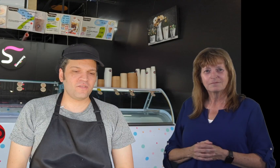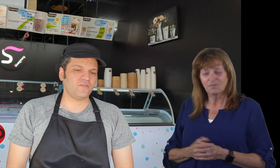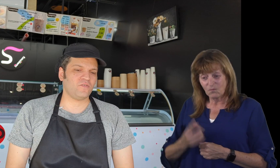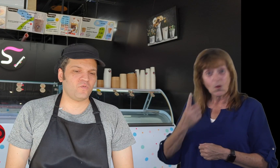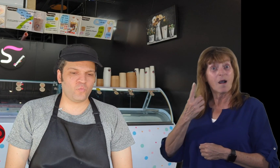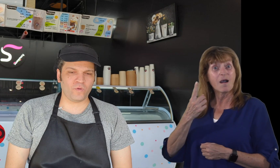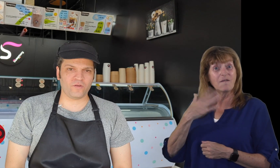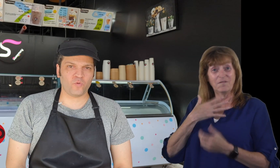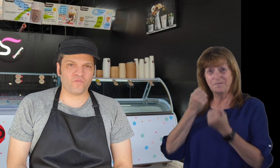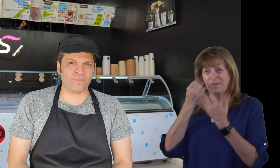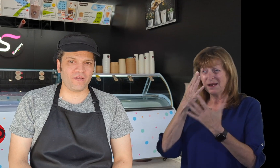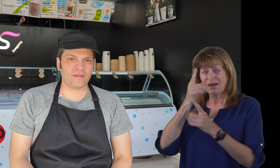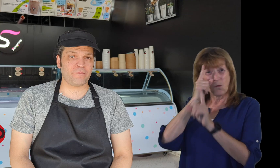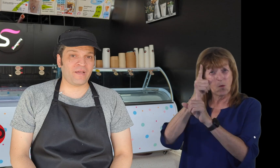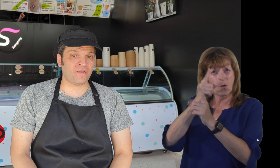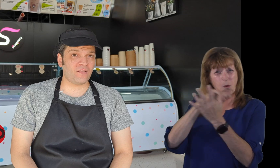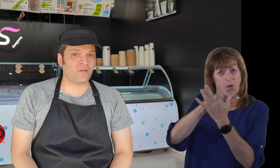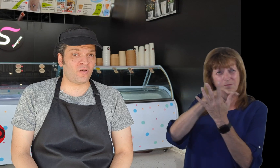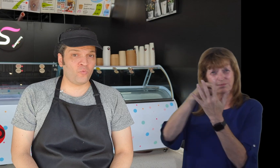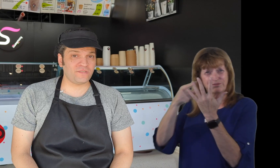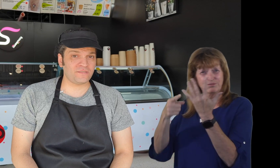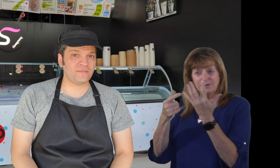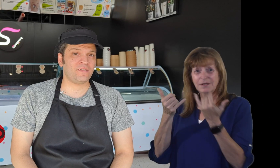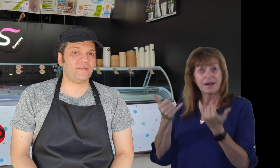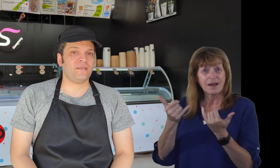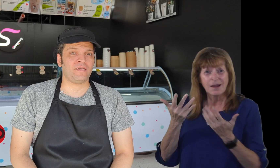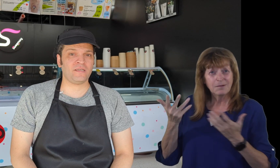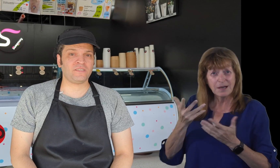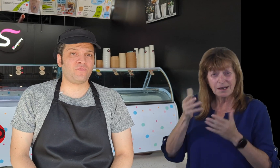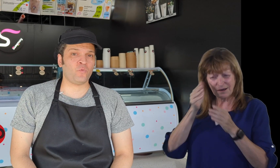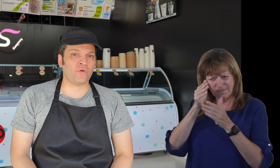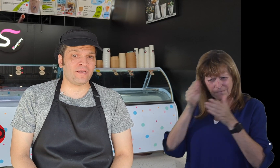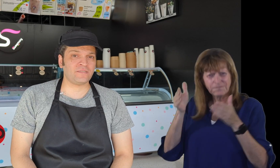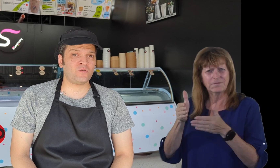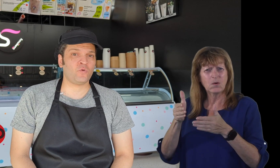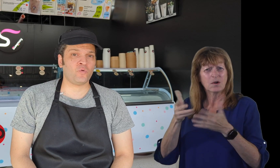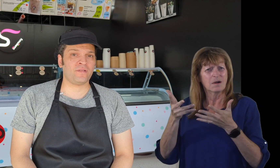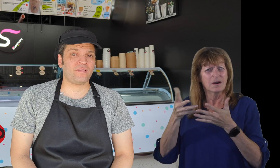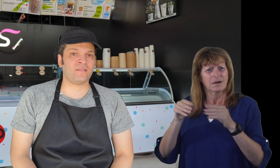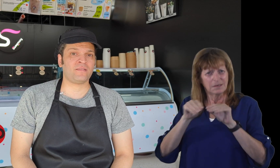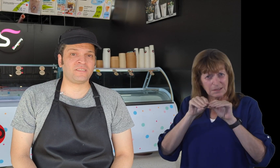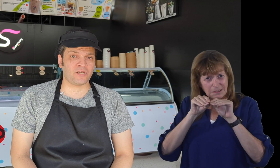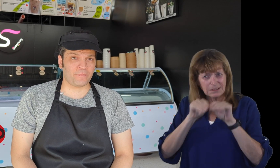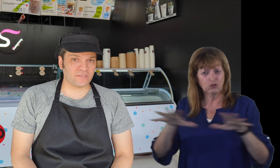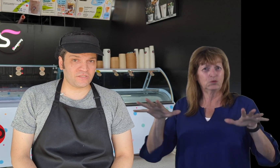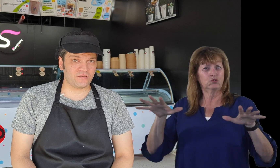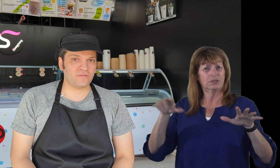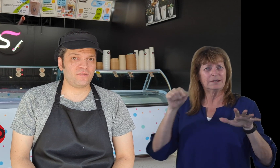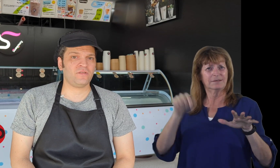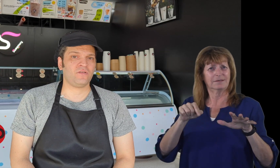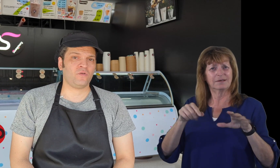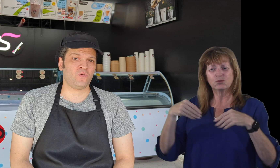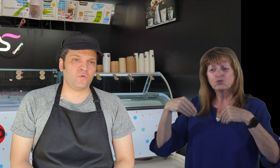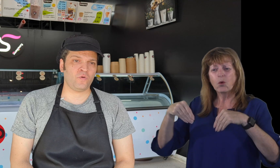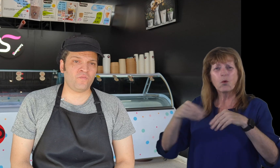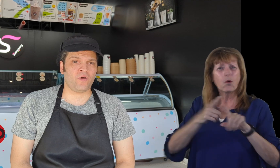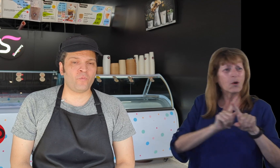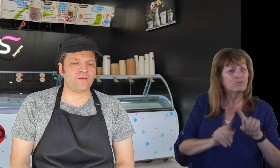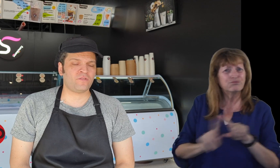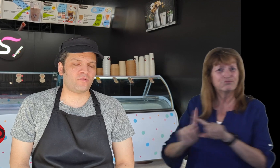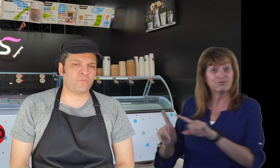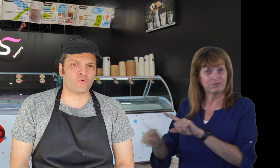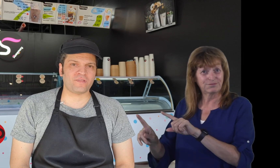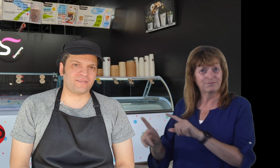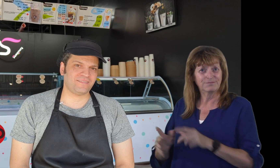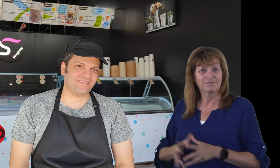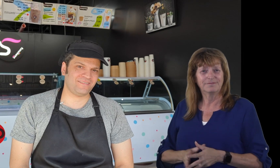One of my many goals now is to focus on distribution of the store products.